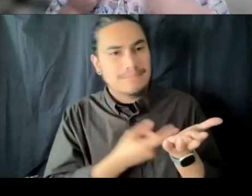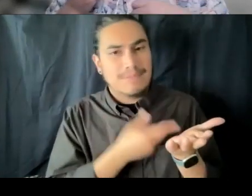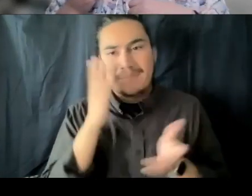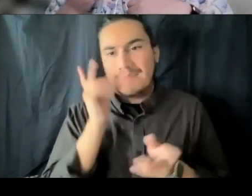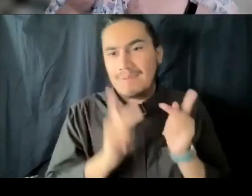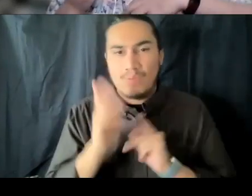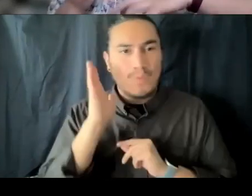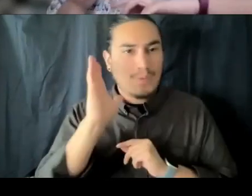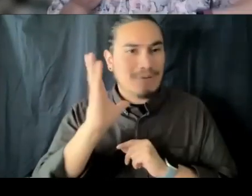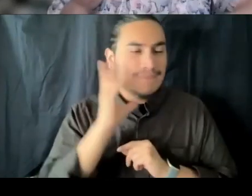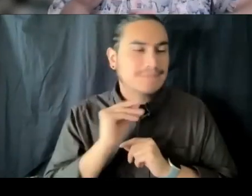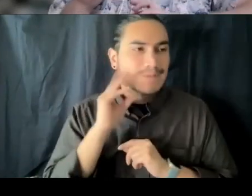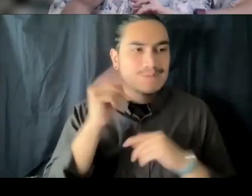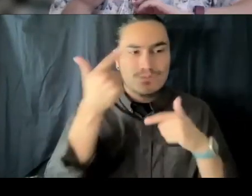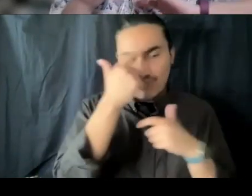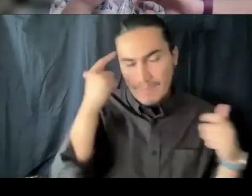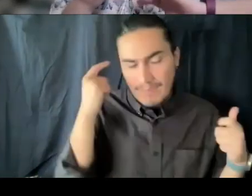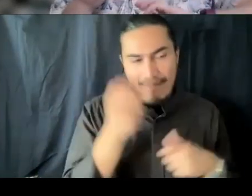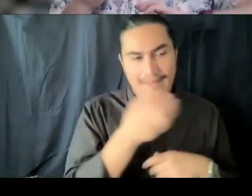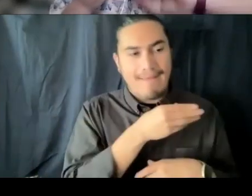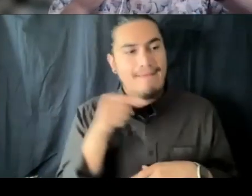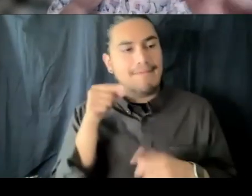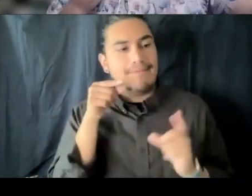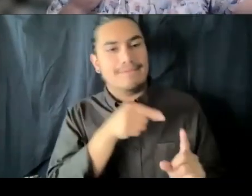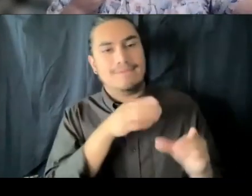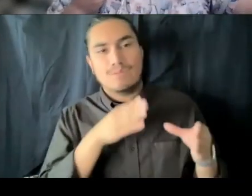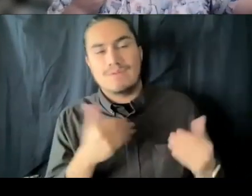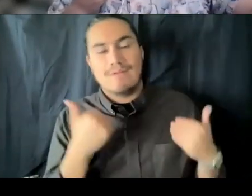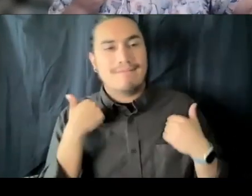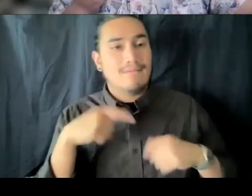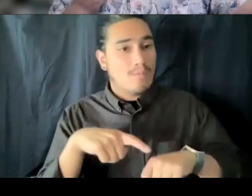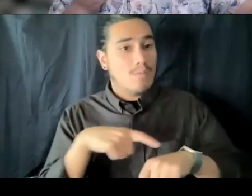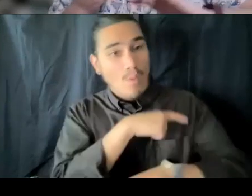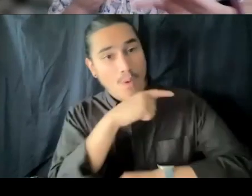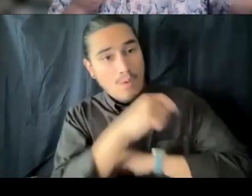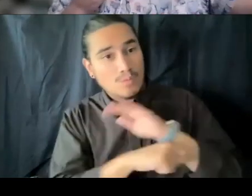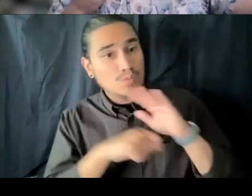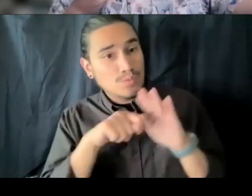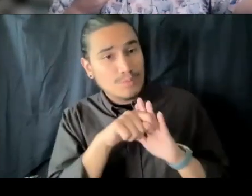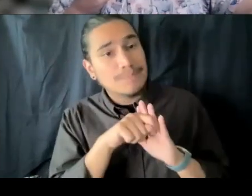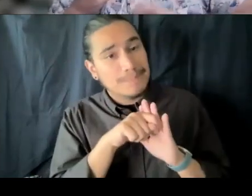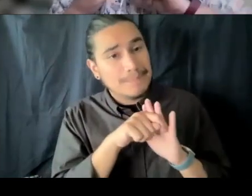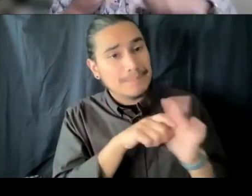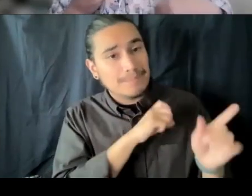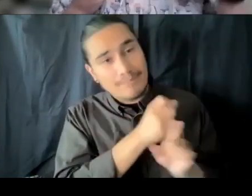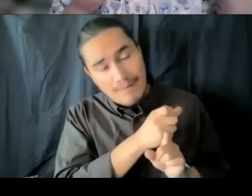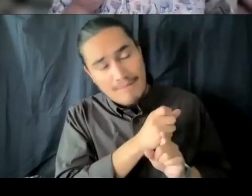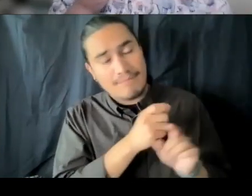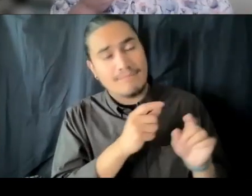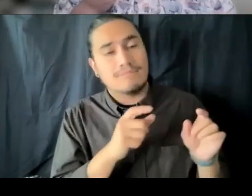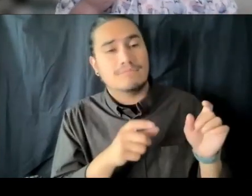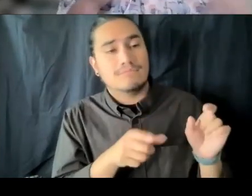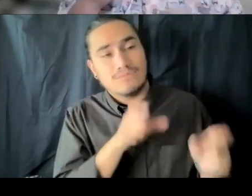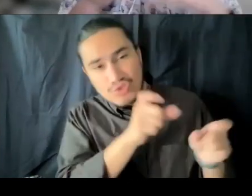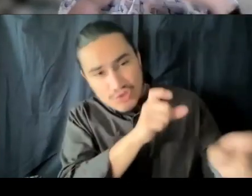in their lifetimes may have long-term changes in how they live their lives.